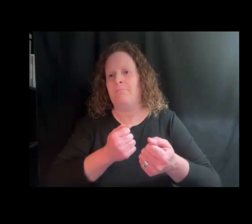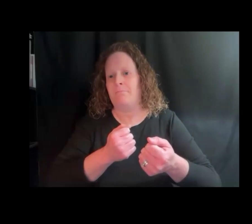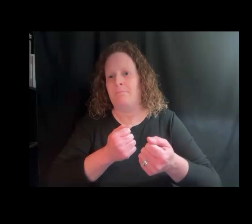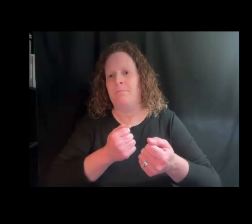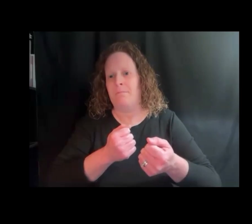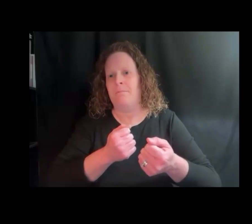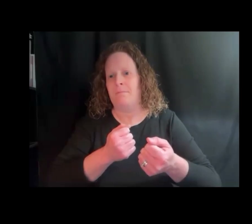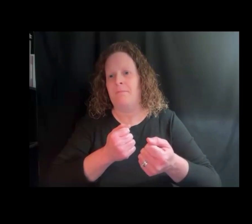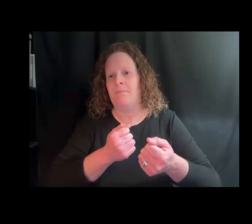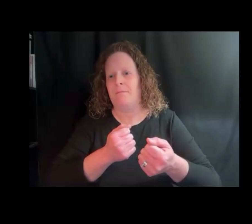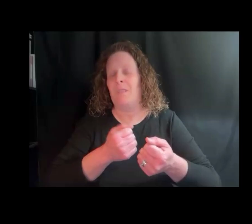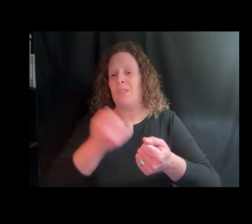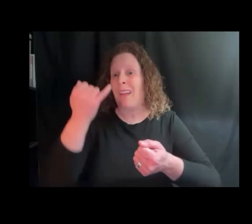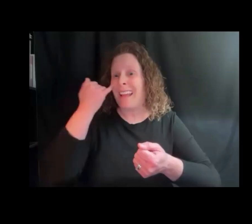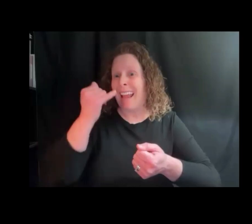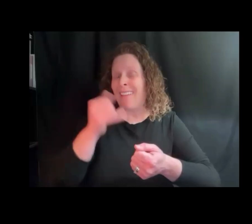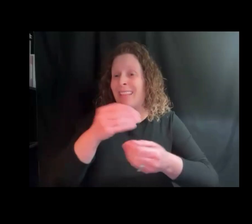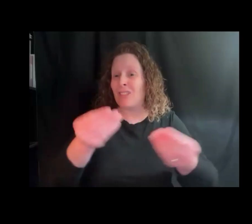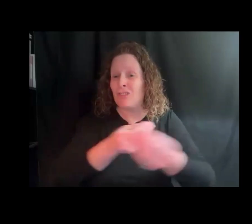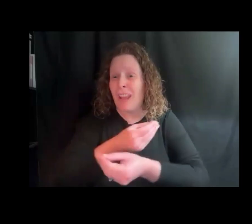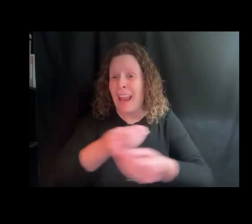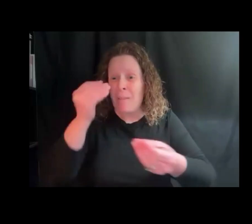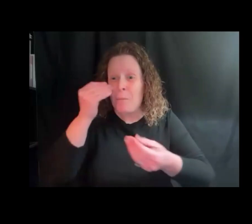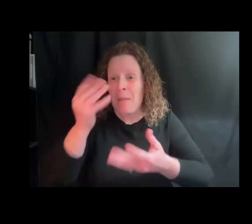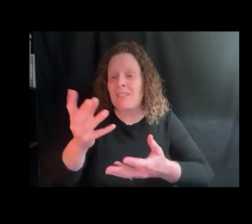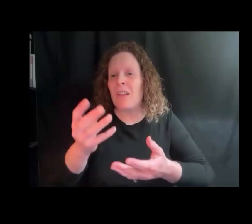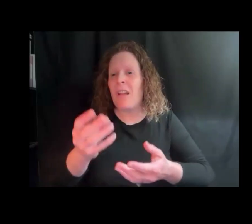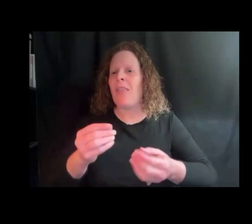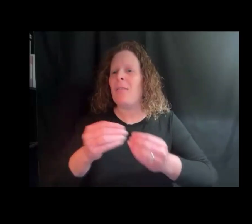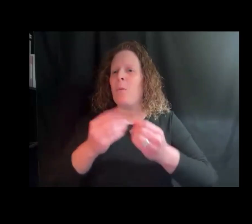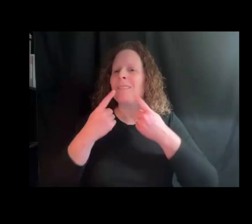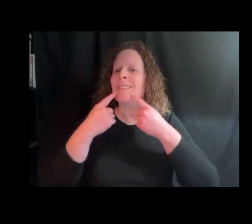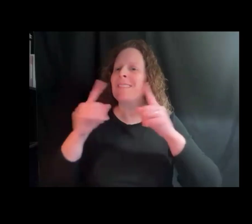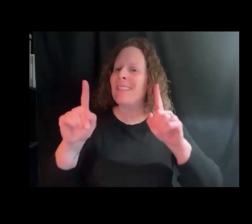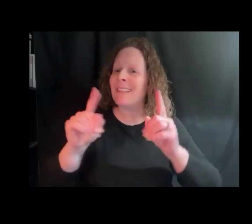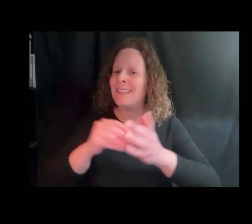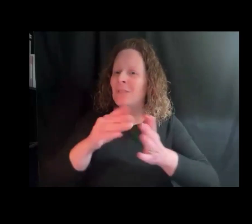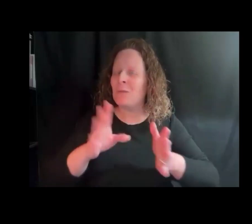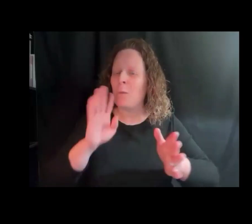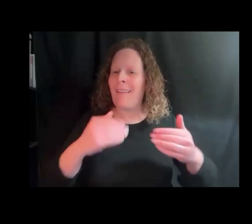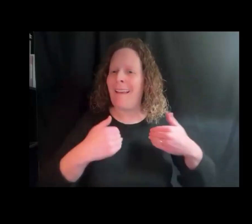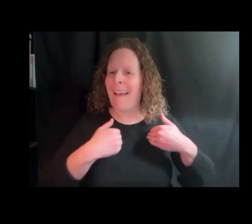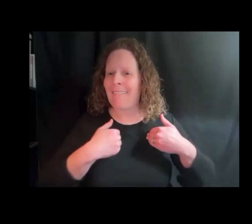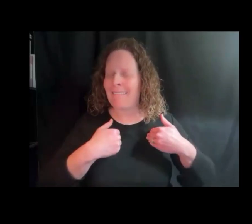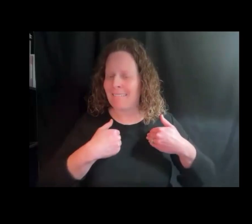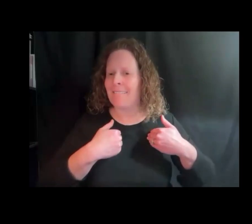if the interpreter is unprepared. So if their sharing information